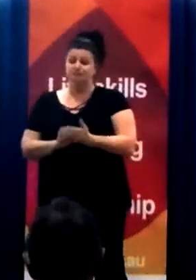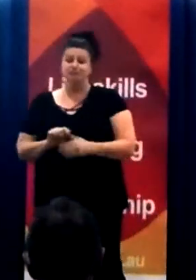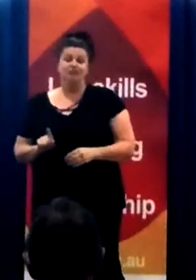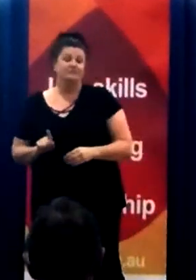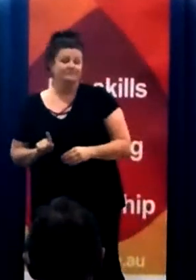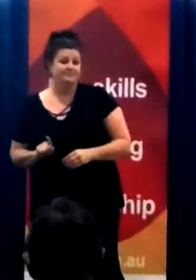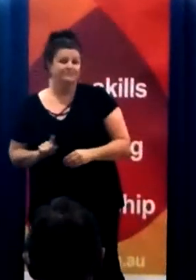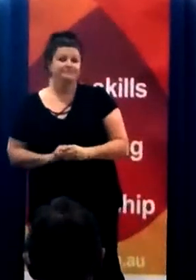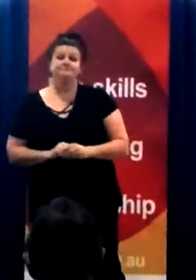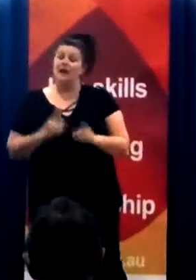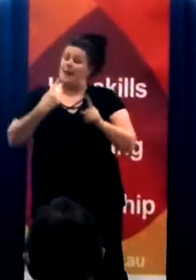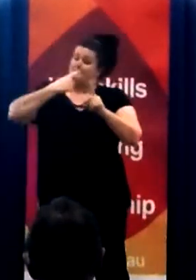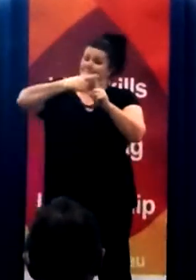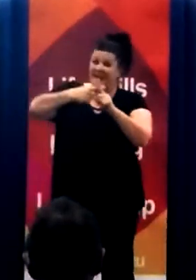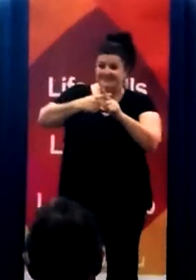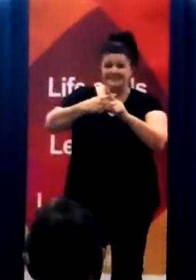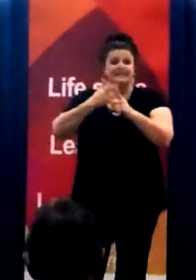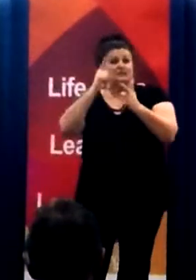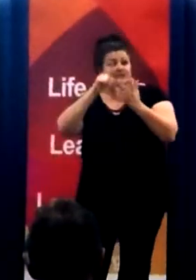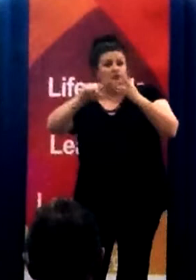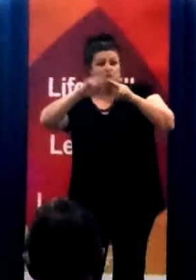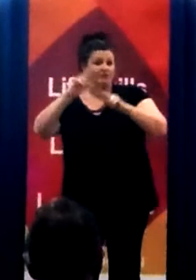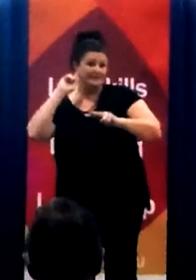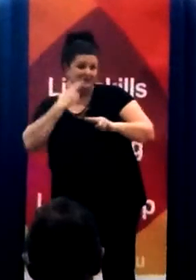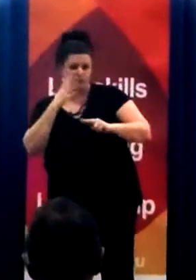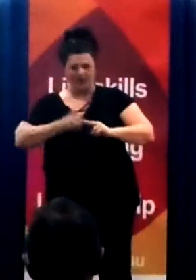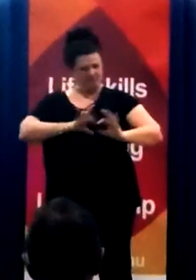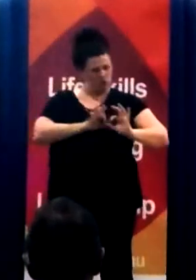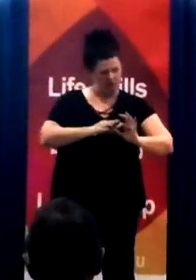In addition to the teachers of the Deaf, we have interpreting and note-taking staff, plus